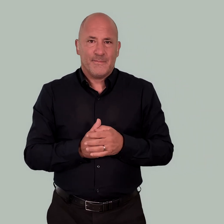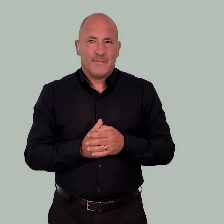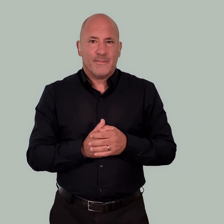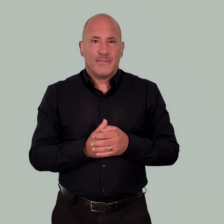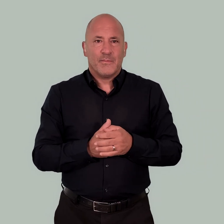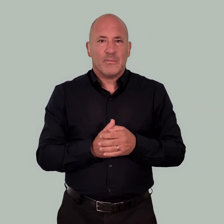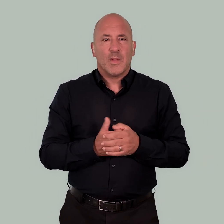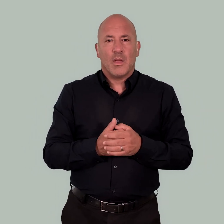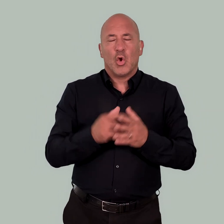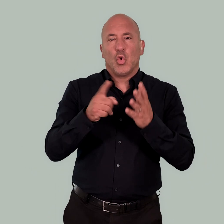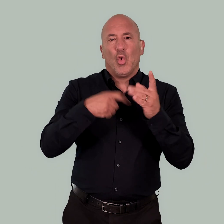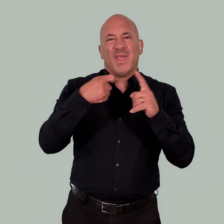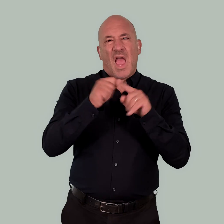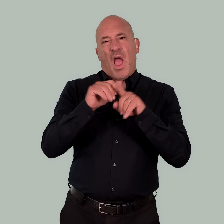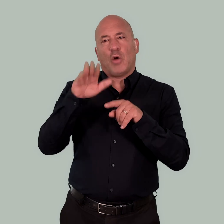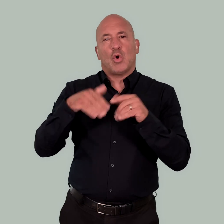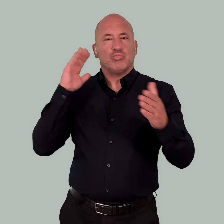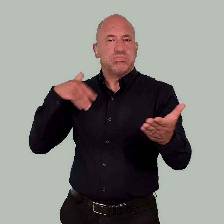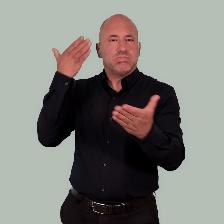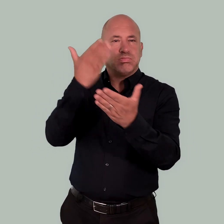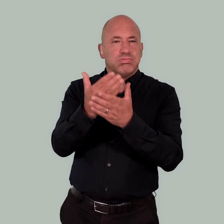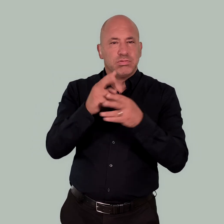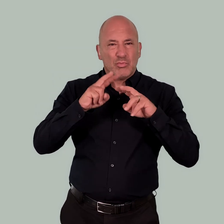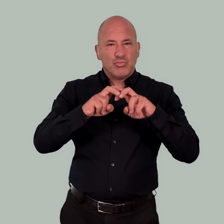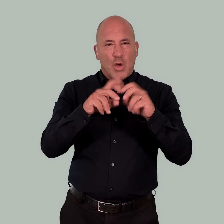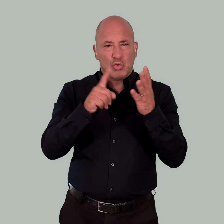The wording of the questions is slightly different